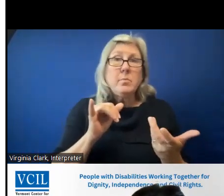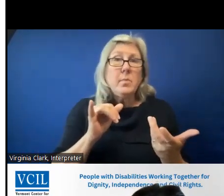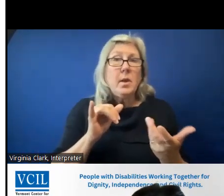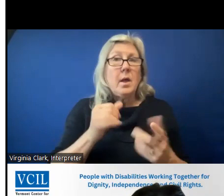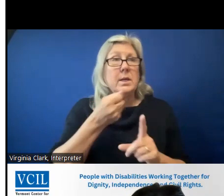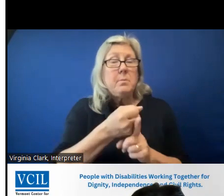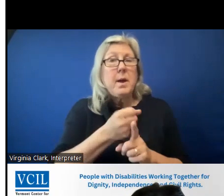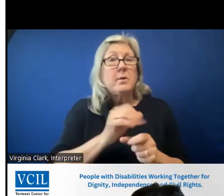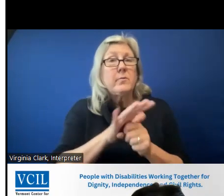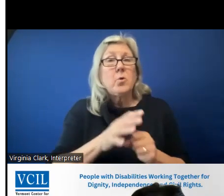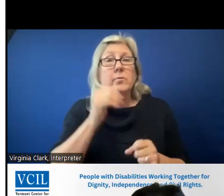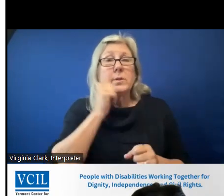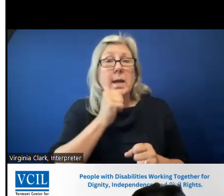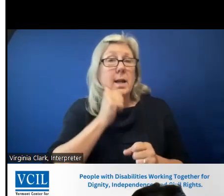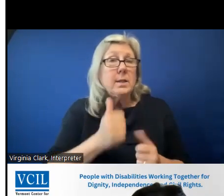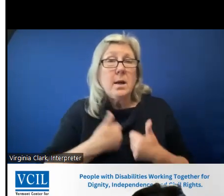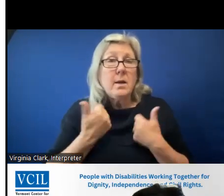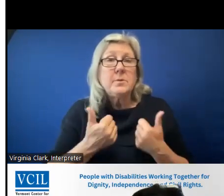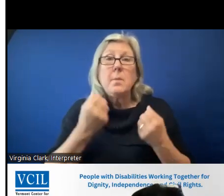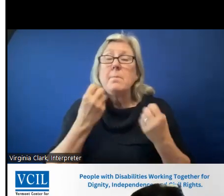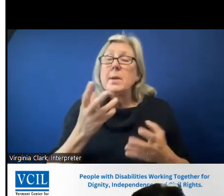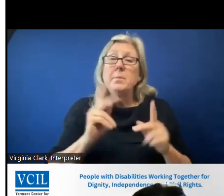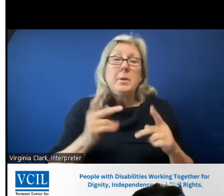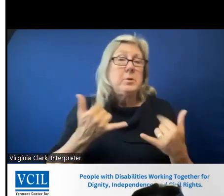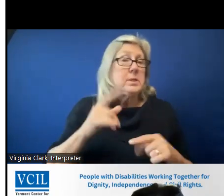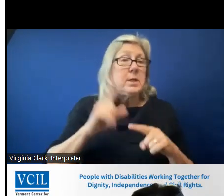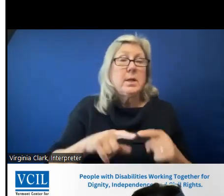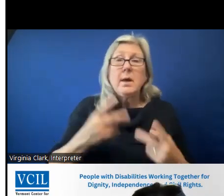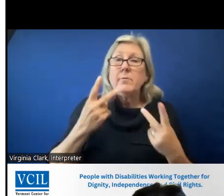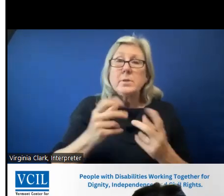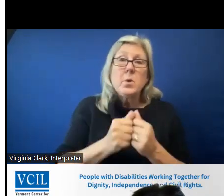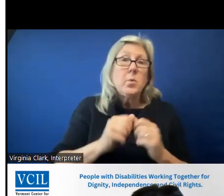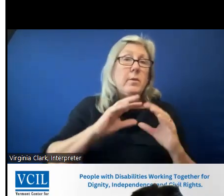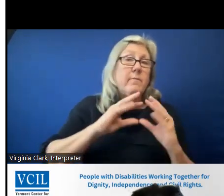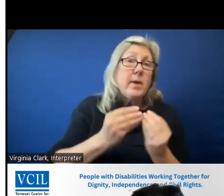unable to safely visit with family and friends, go to the grocery store or pharmacy, access